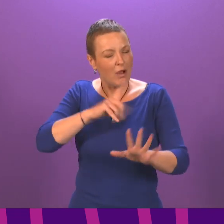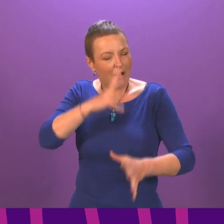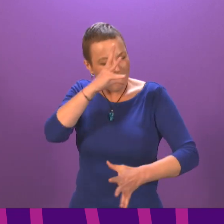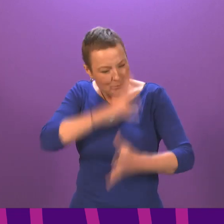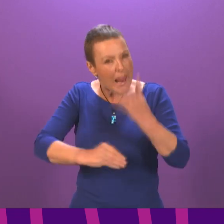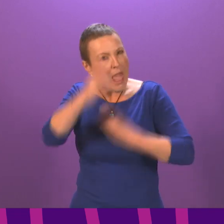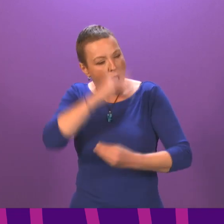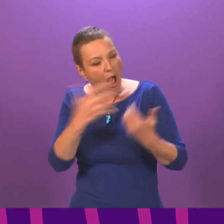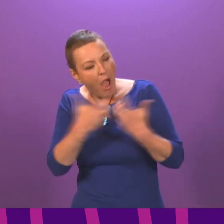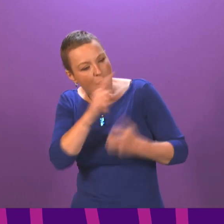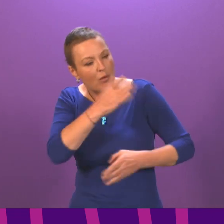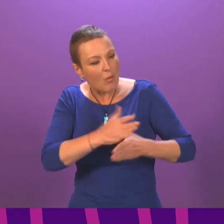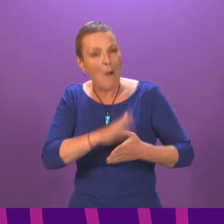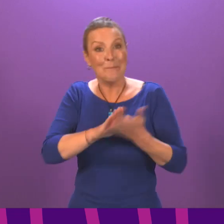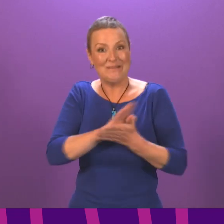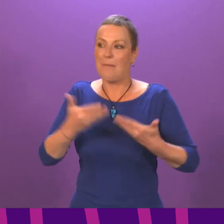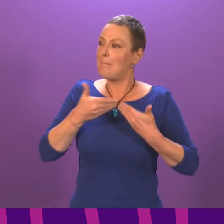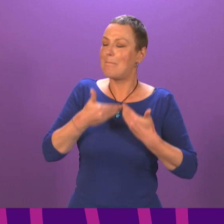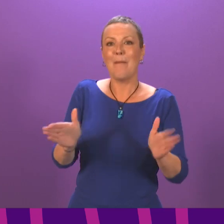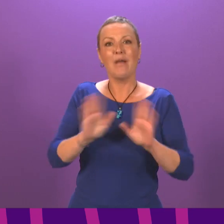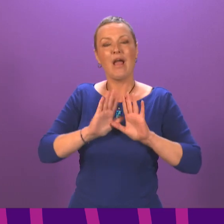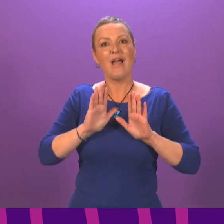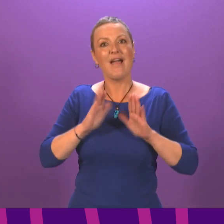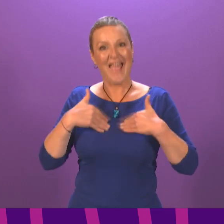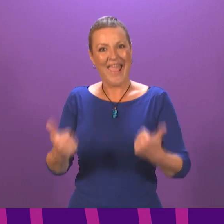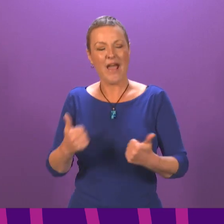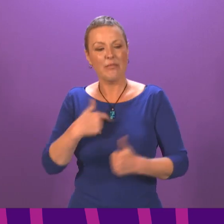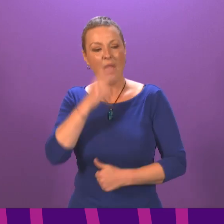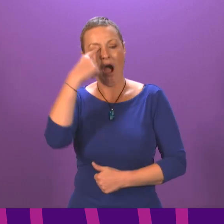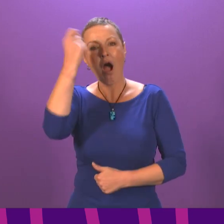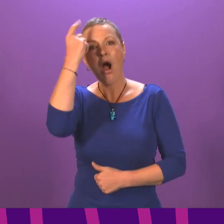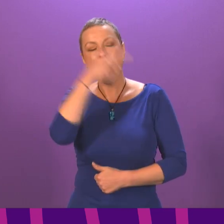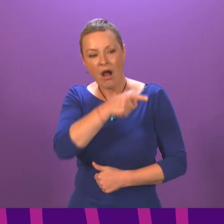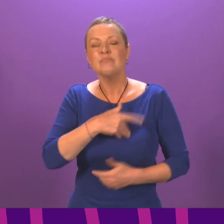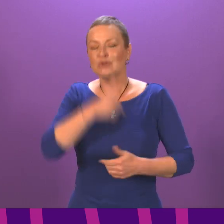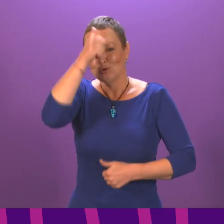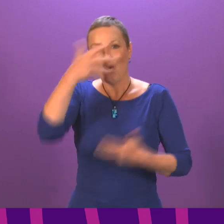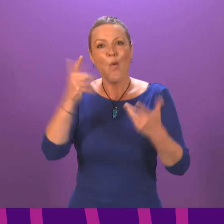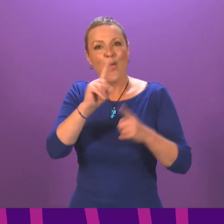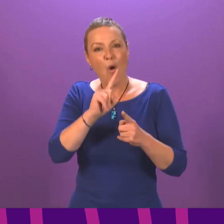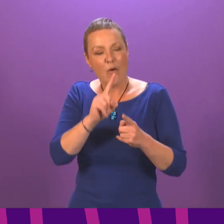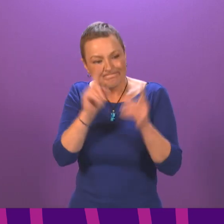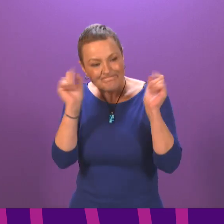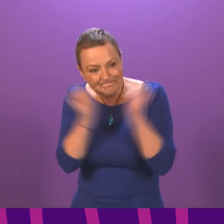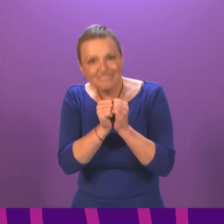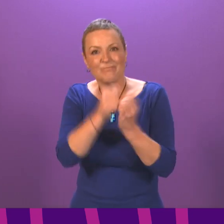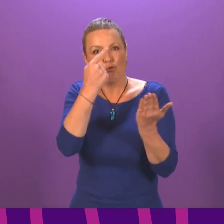so too has the response from public health experts. A lot of work has been done to make sure that the right precautions are taken in food processing